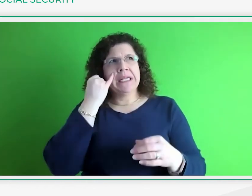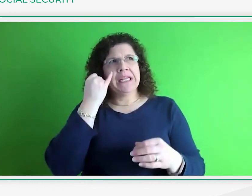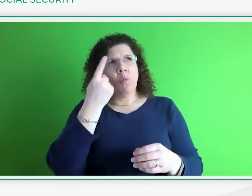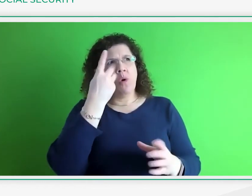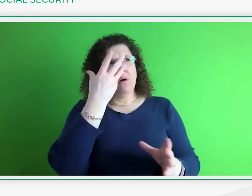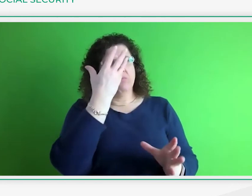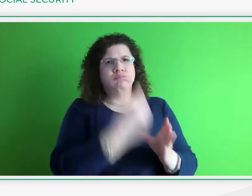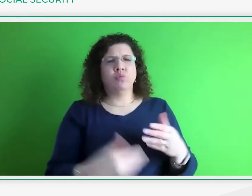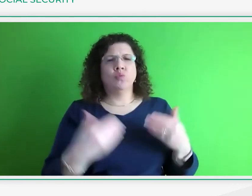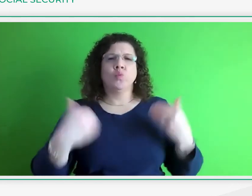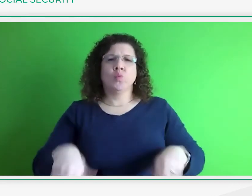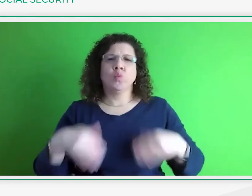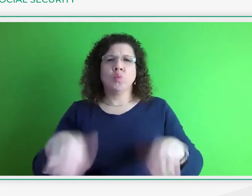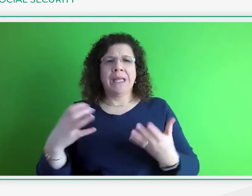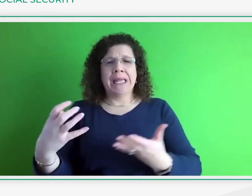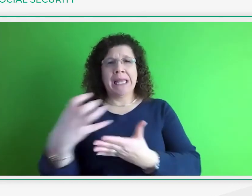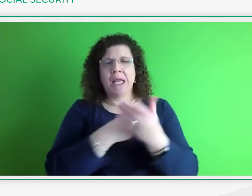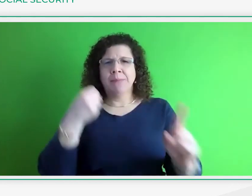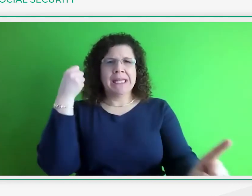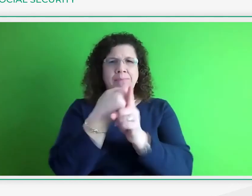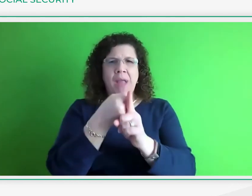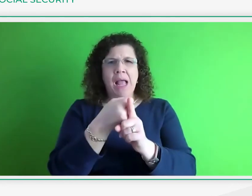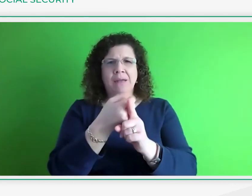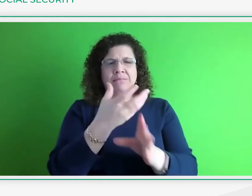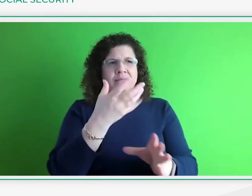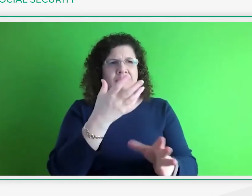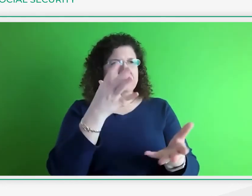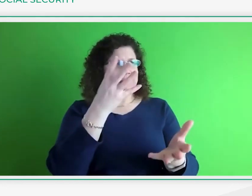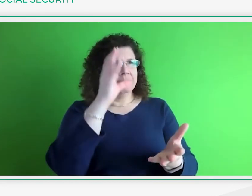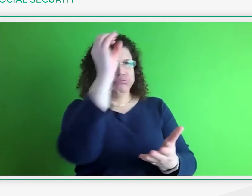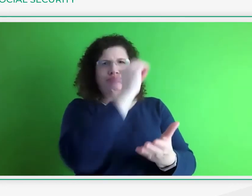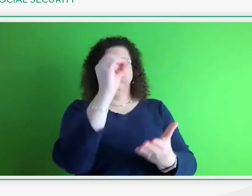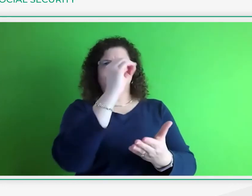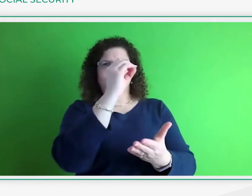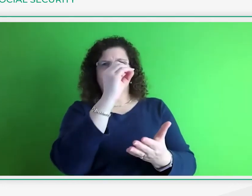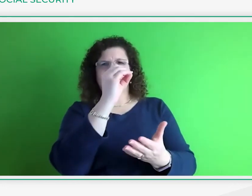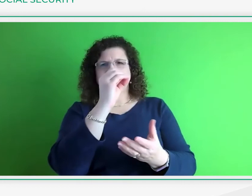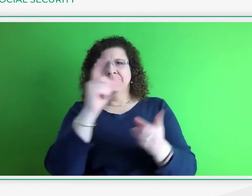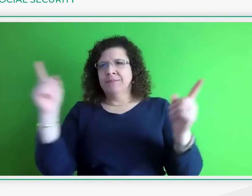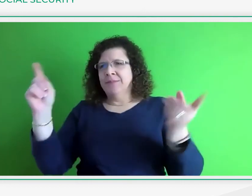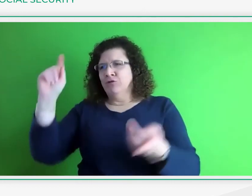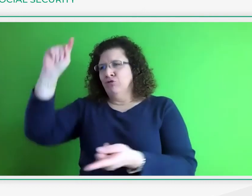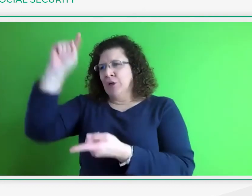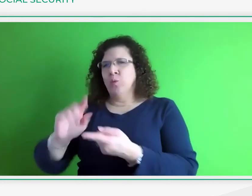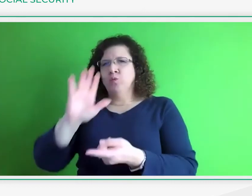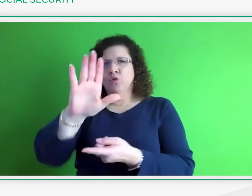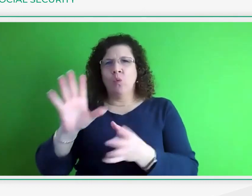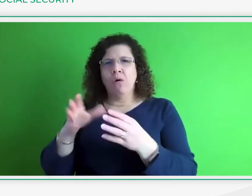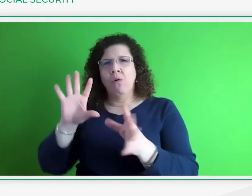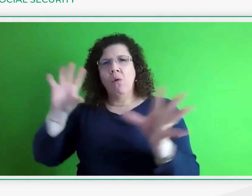You know, it's important to say, “Oh, wow, if one of us passes away, that's a huge impact.”